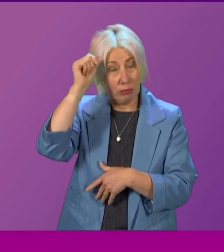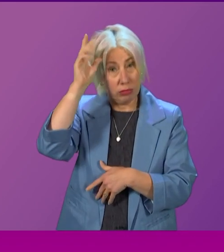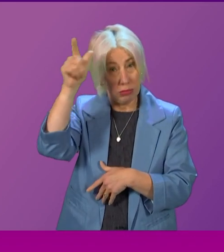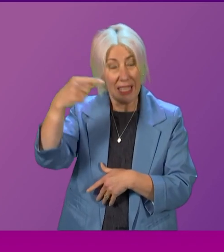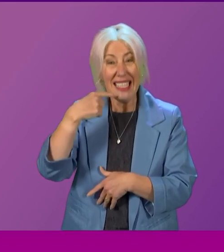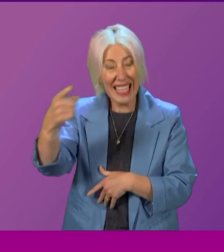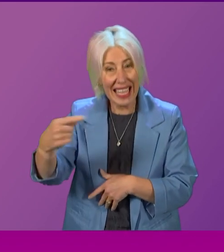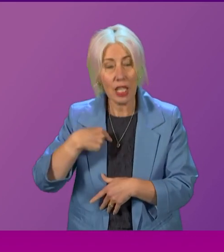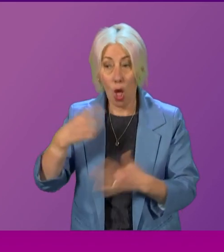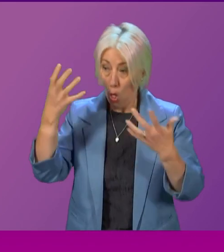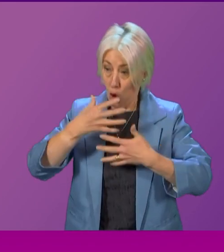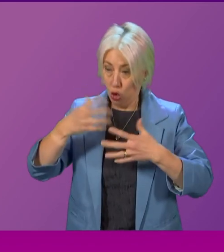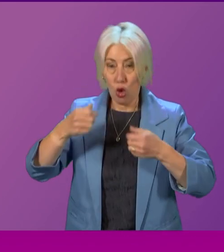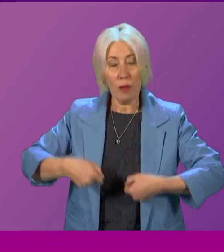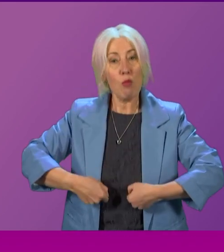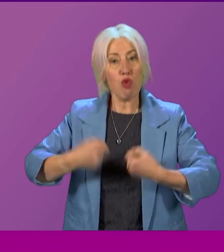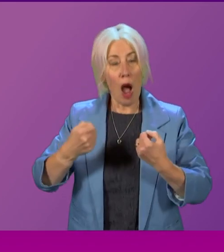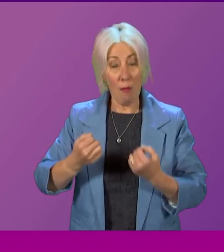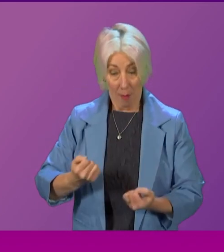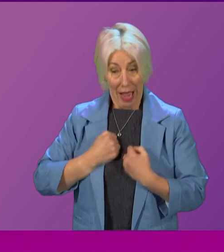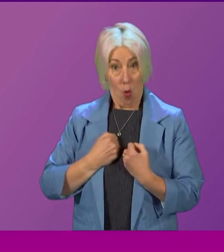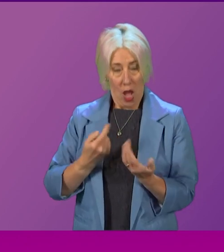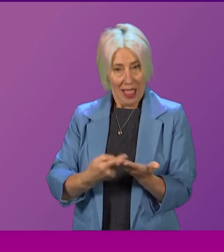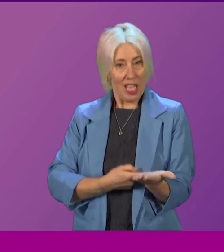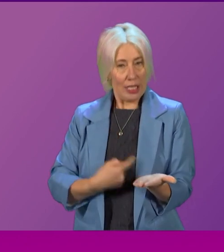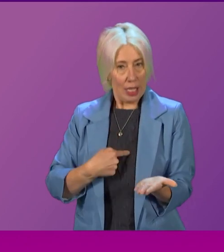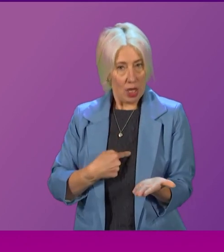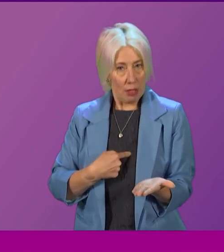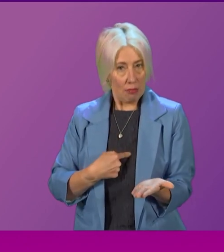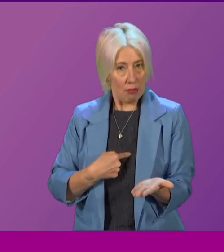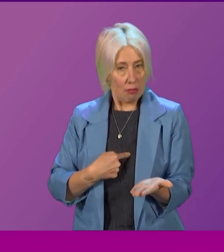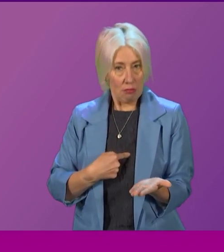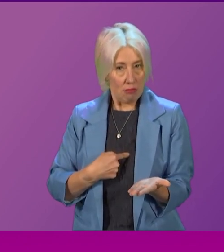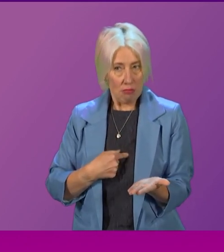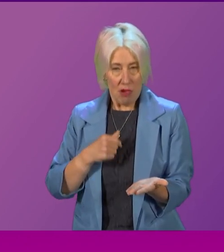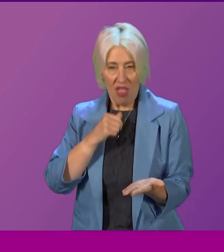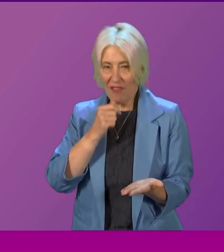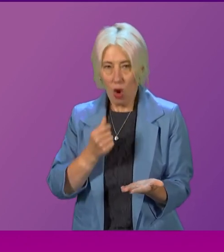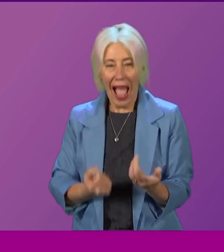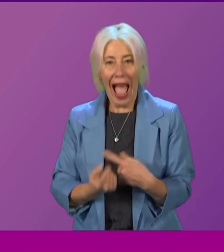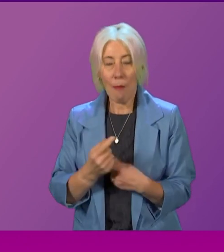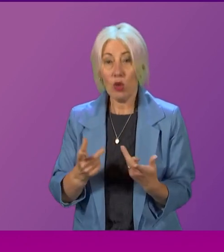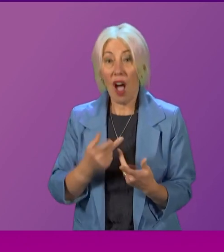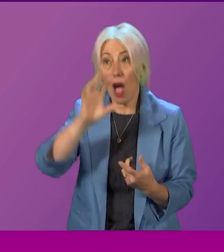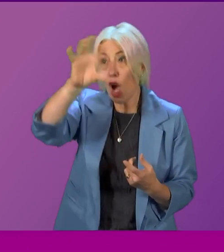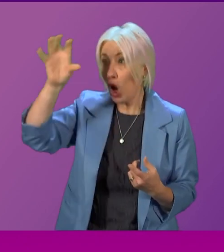that are being raised in the context of our legislation have not materialised in the experience of other countries that are ahead of us.